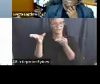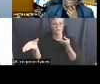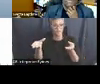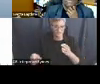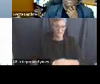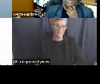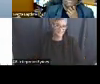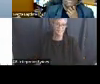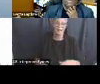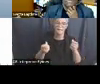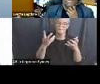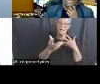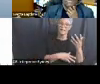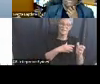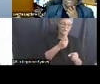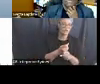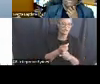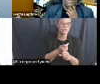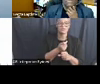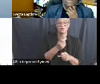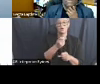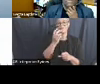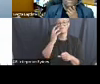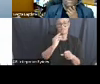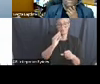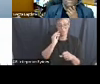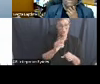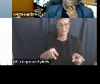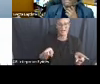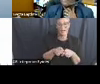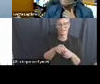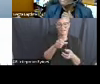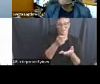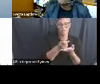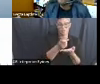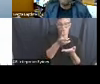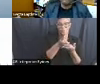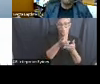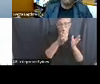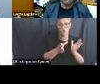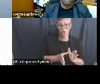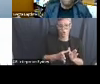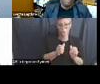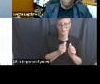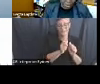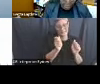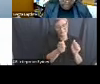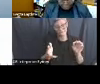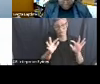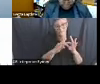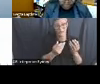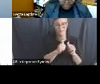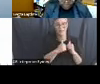for several family agencies. She is a clinical psychologist with a specialization in disability,